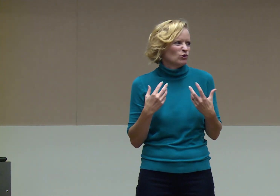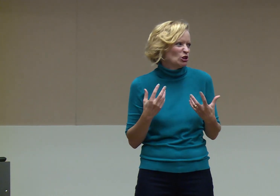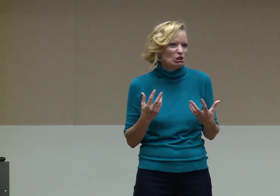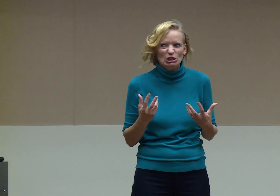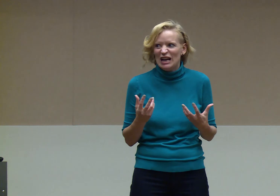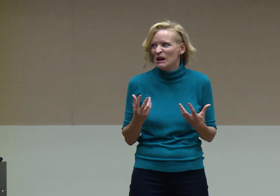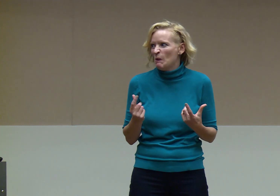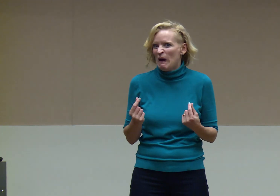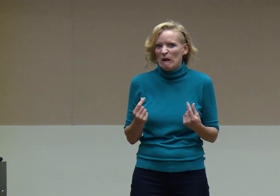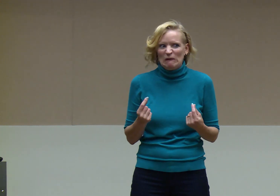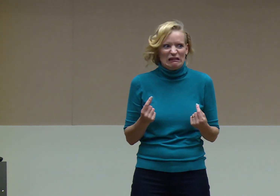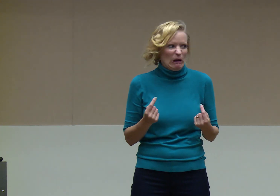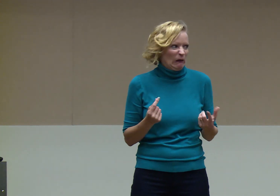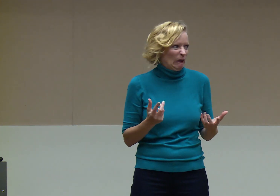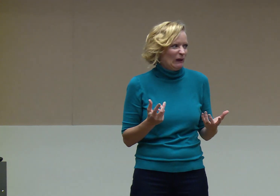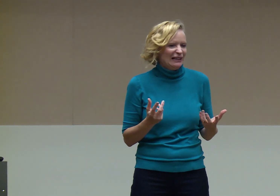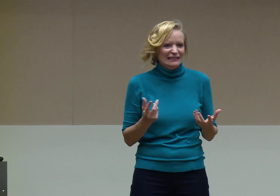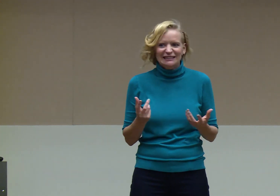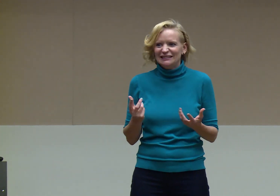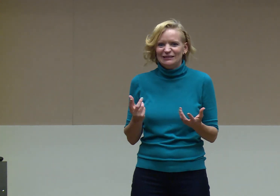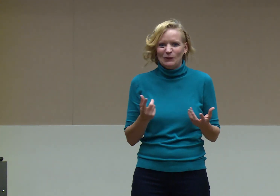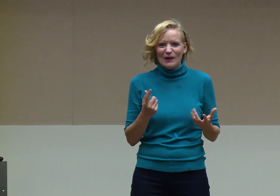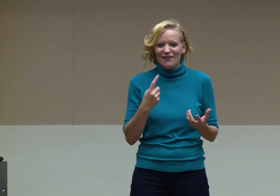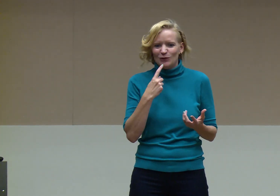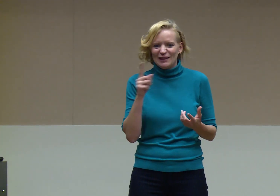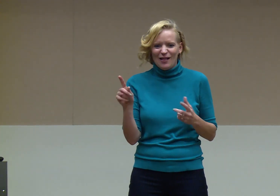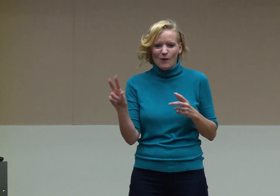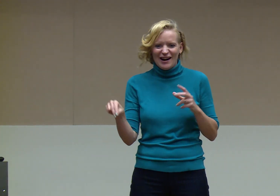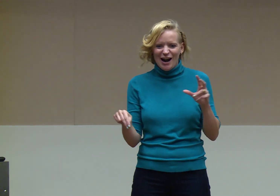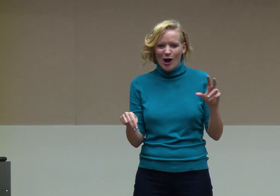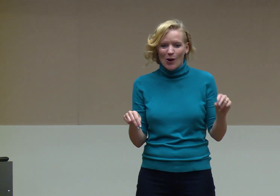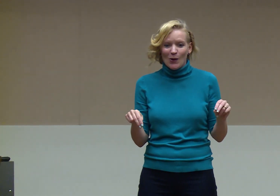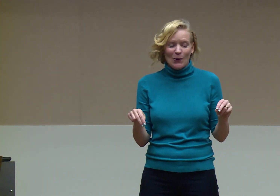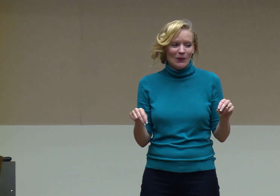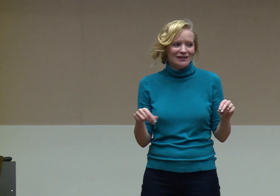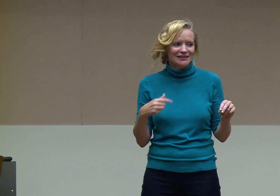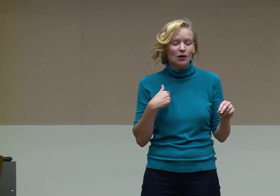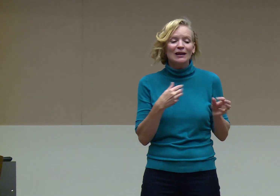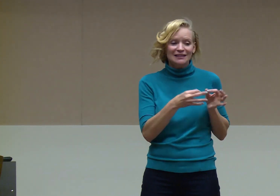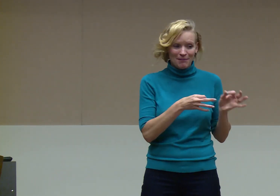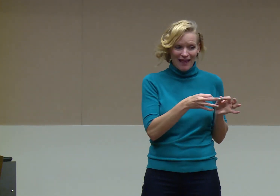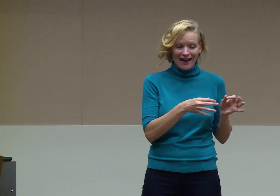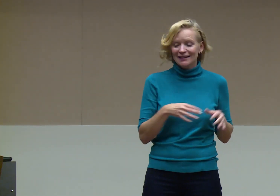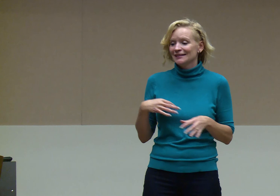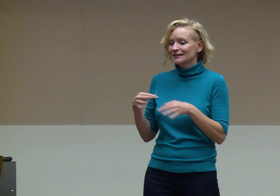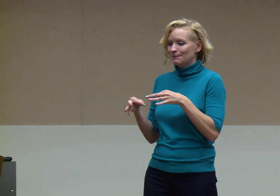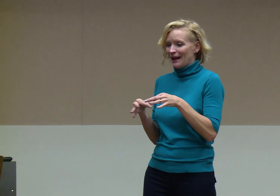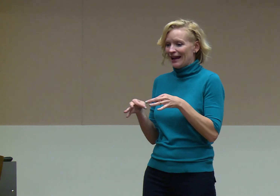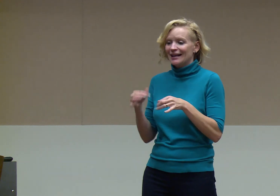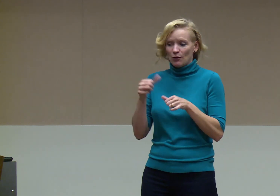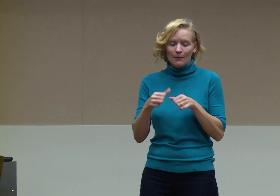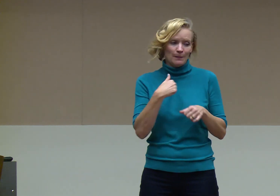and I'm like, "Shit, what do we do?" So we had to tell one no and one yes. So we went ahead and explained.